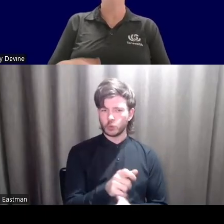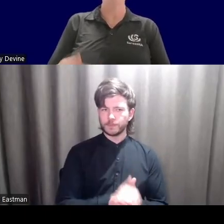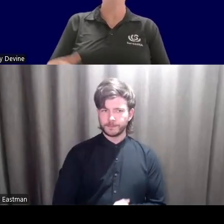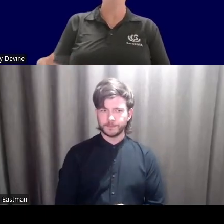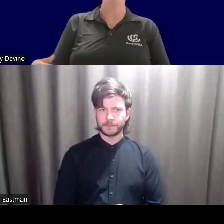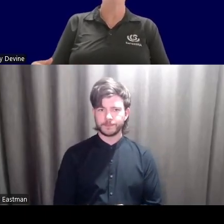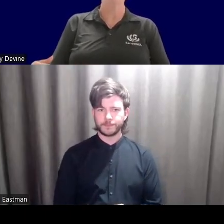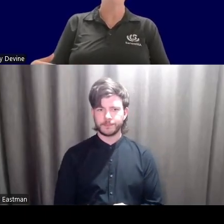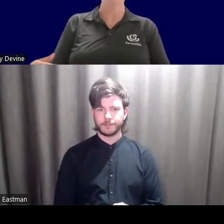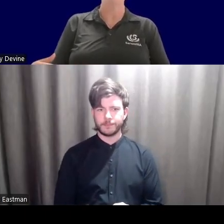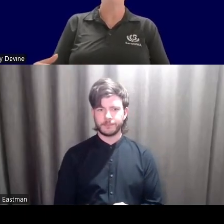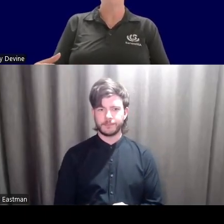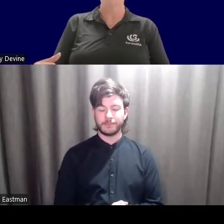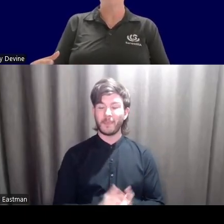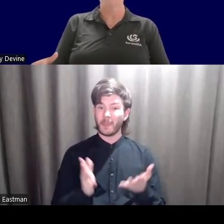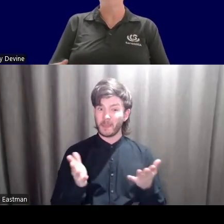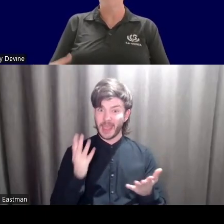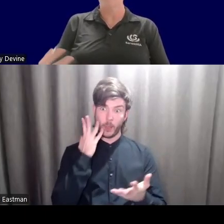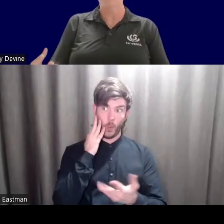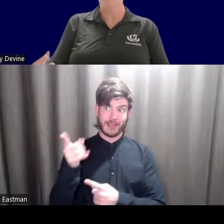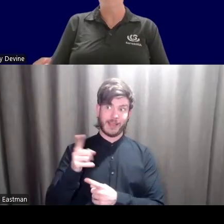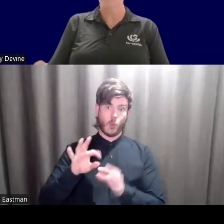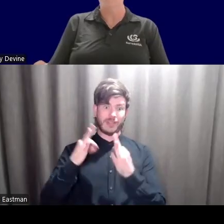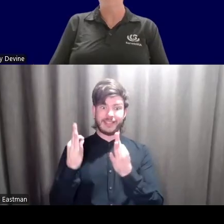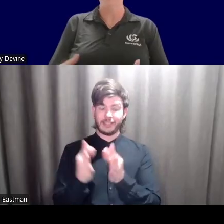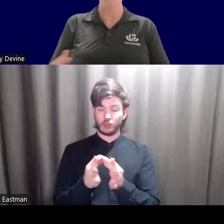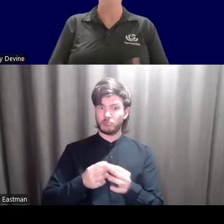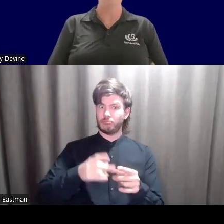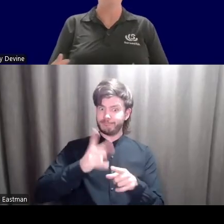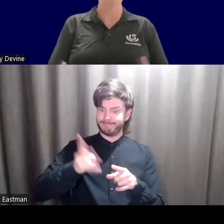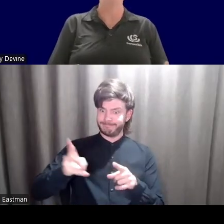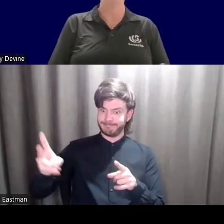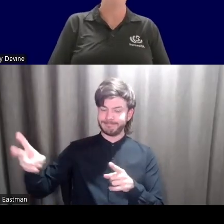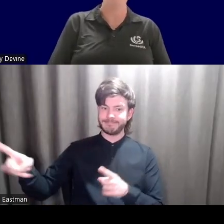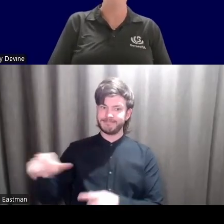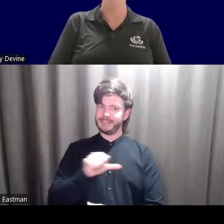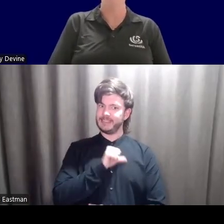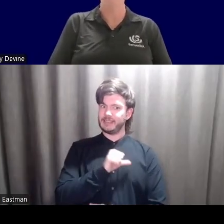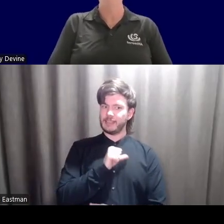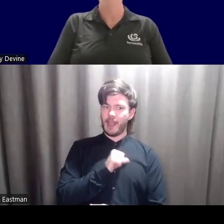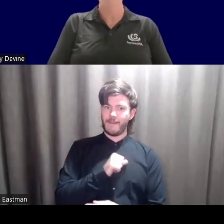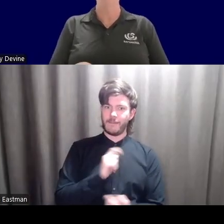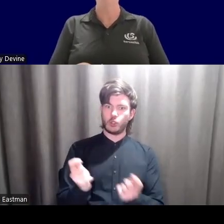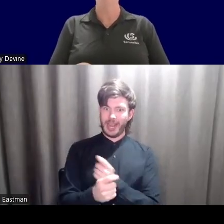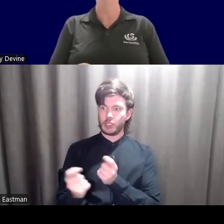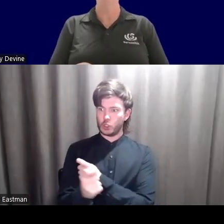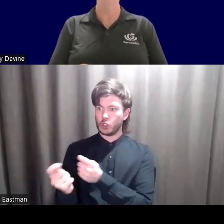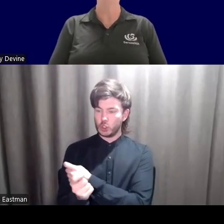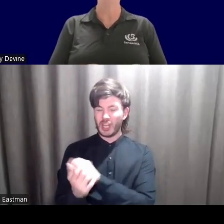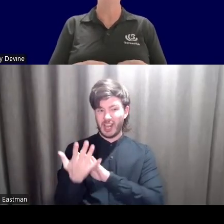can reinforce that sense, that lack of safety in their lives. So being that person being able